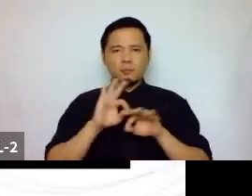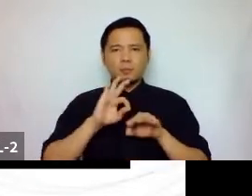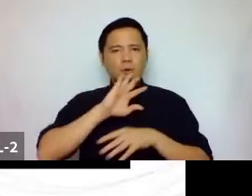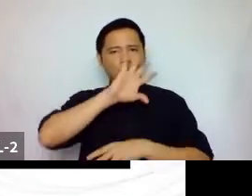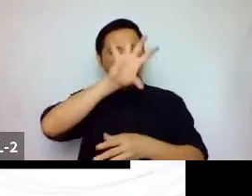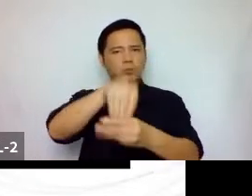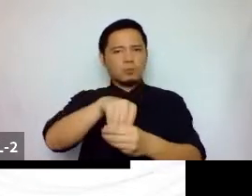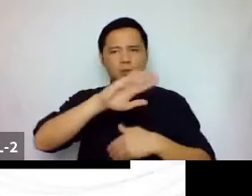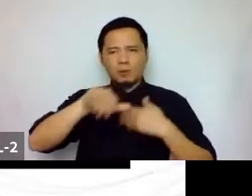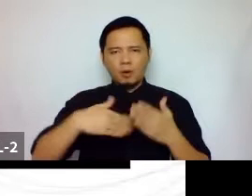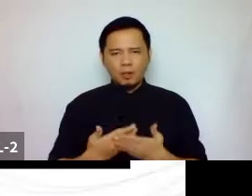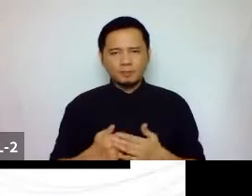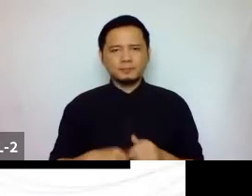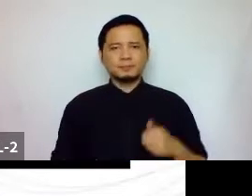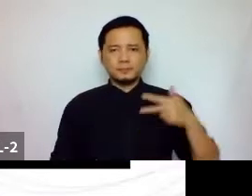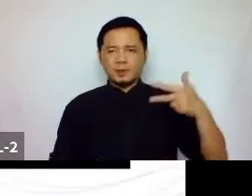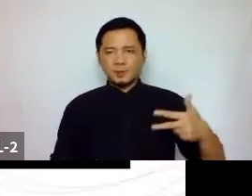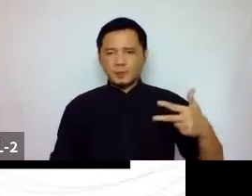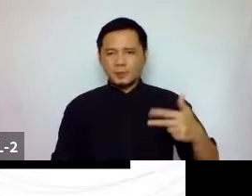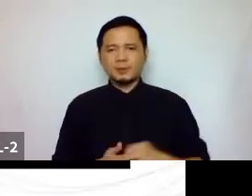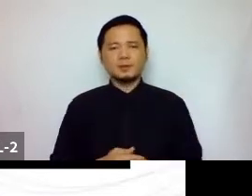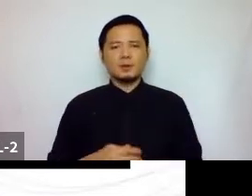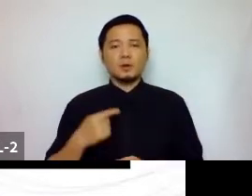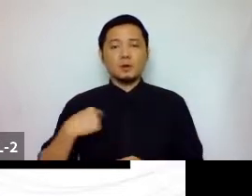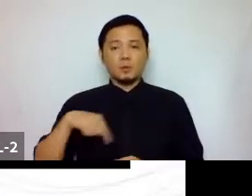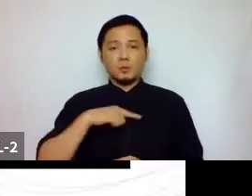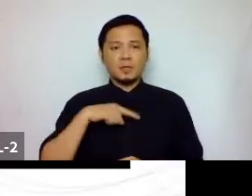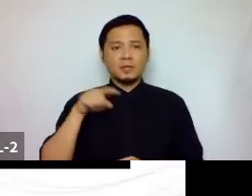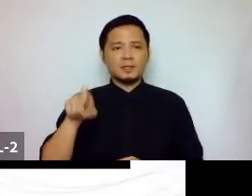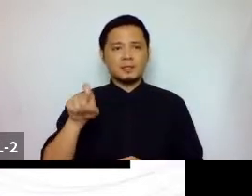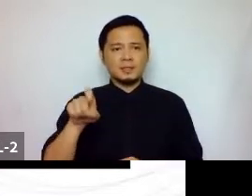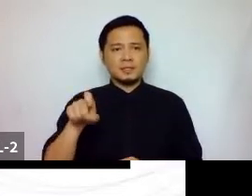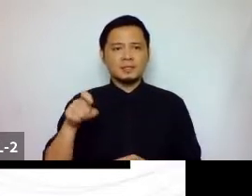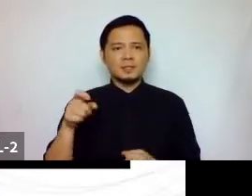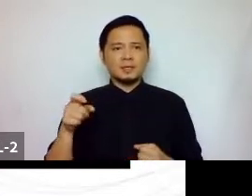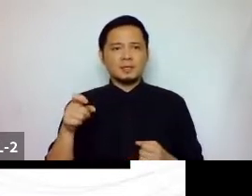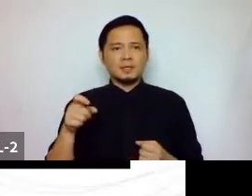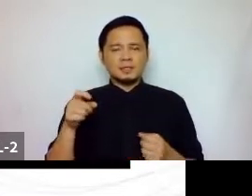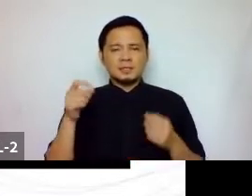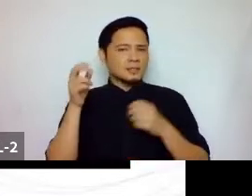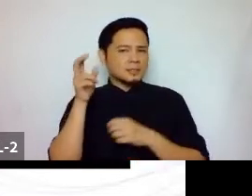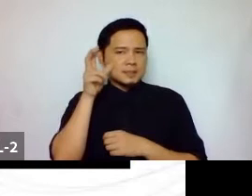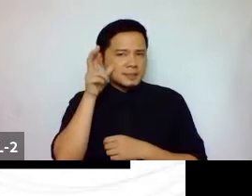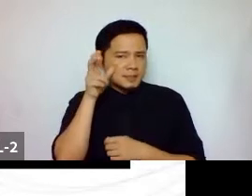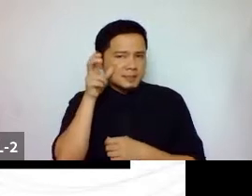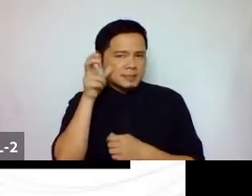Third, we should always listen and adjust our strategies.